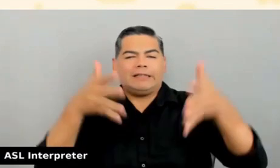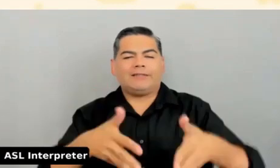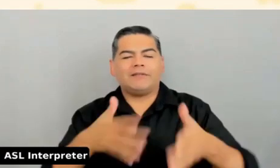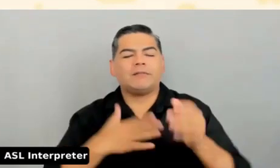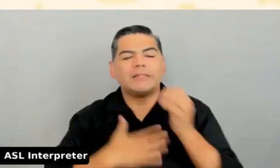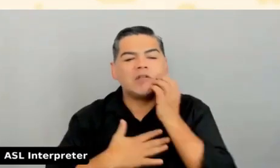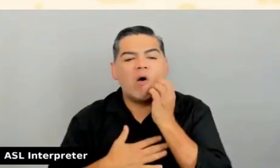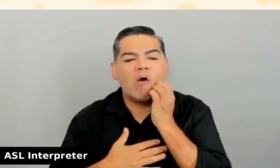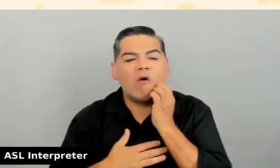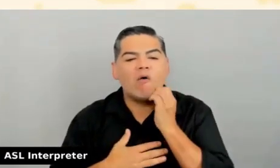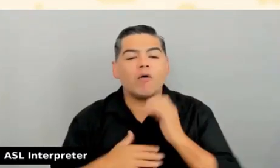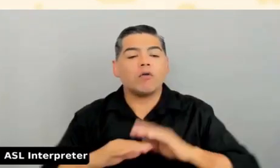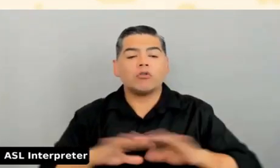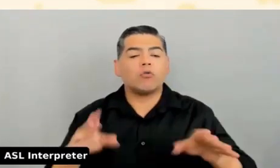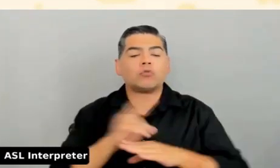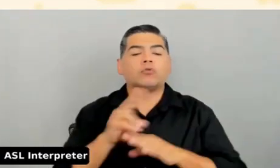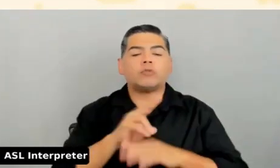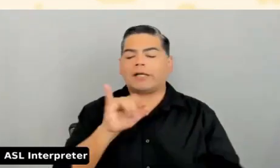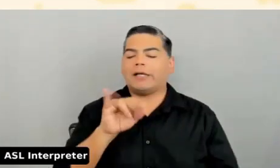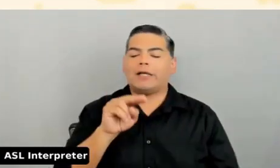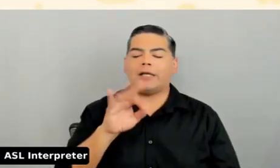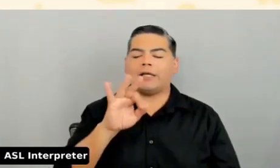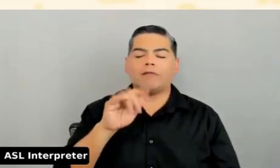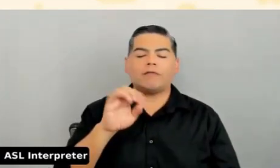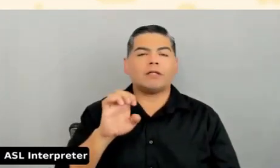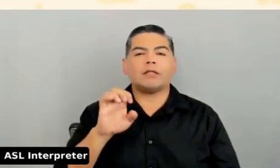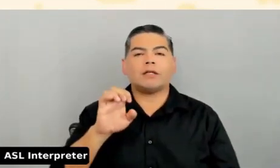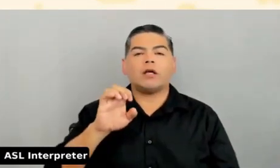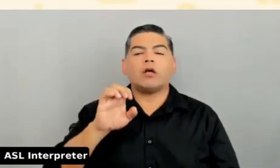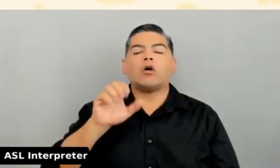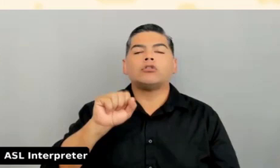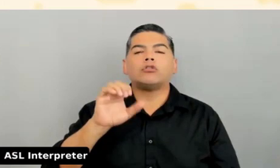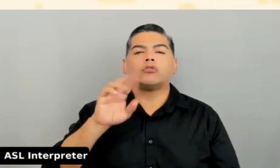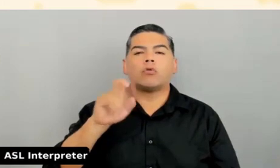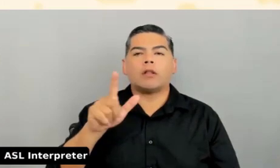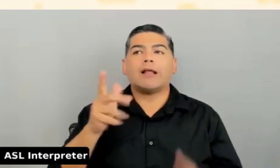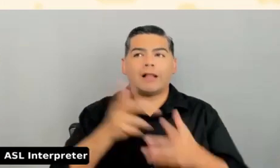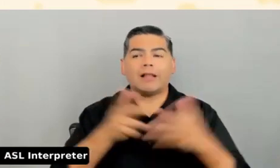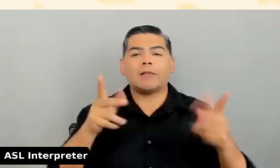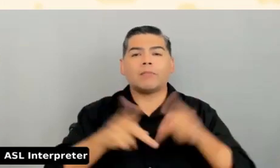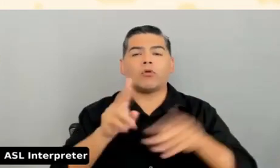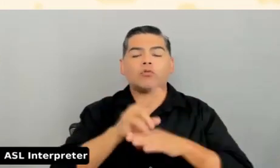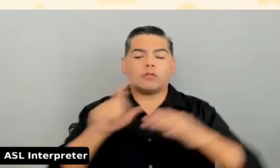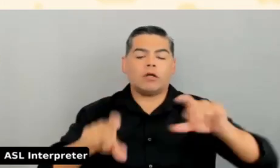Avoid using infinite scroll. A lot of people use the footer to access quick links or things